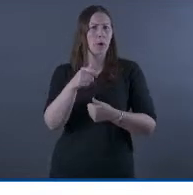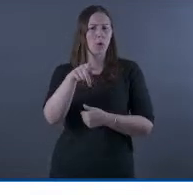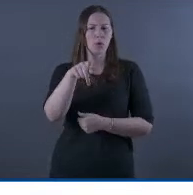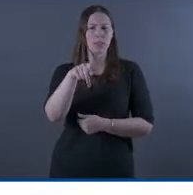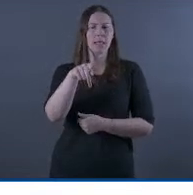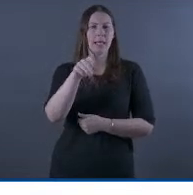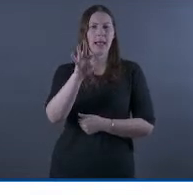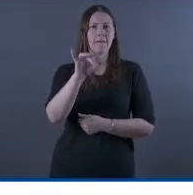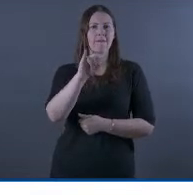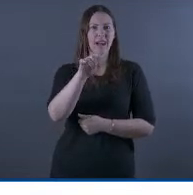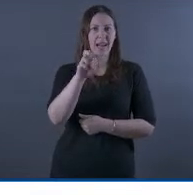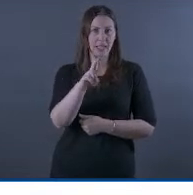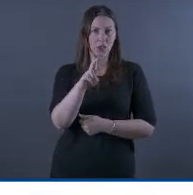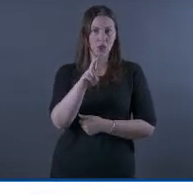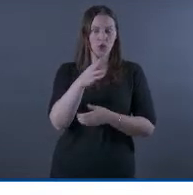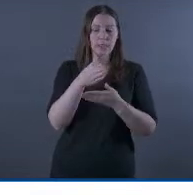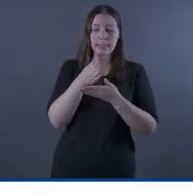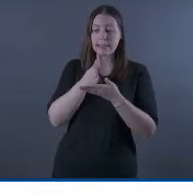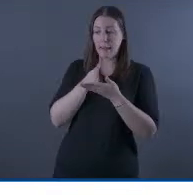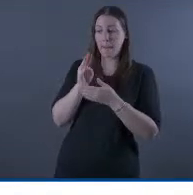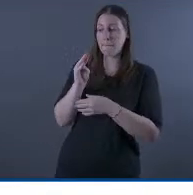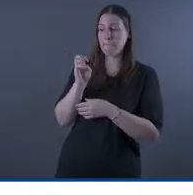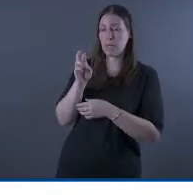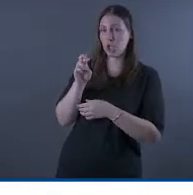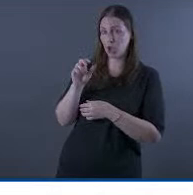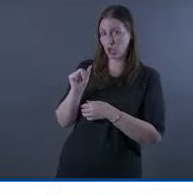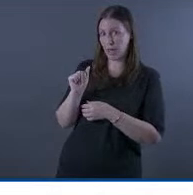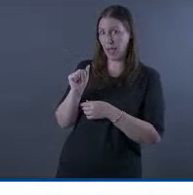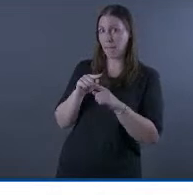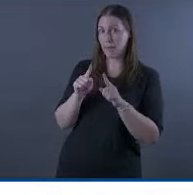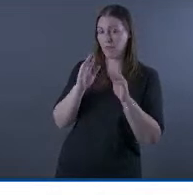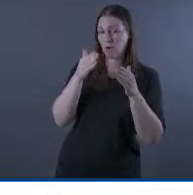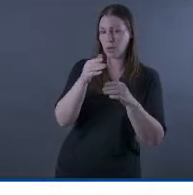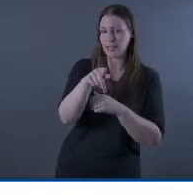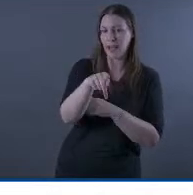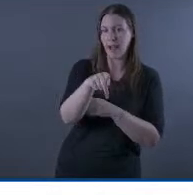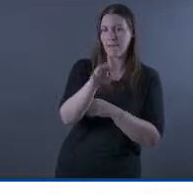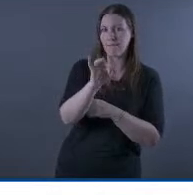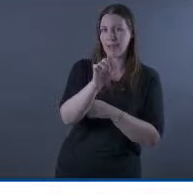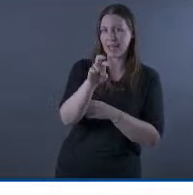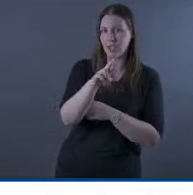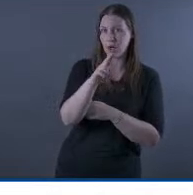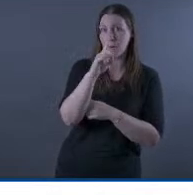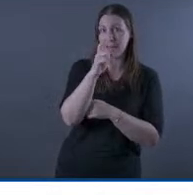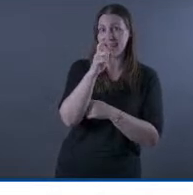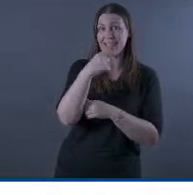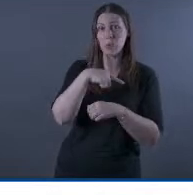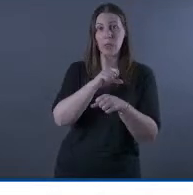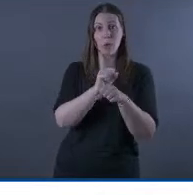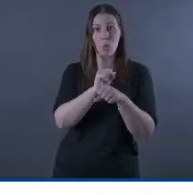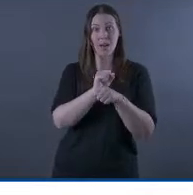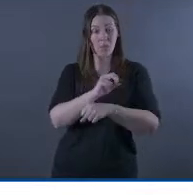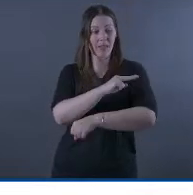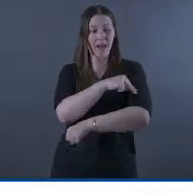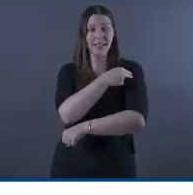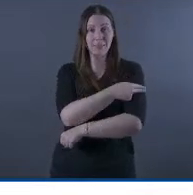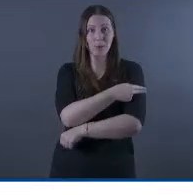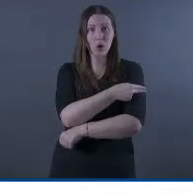because of since we're connected with the hospital, they have the ability to do the ultra cold storage. And so we're trying to move more to Pfizer,